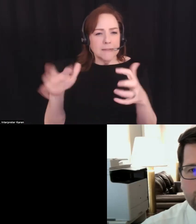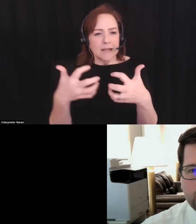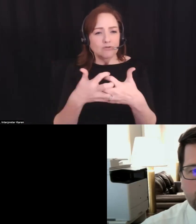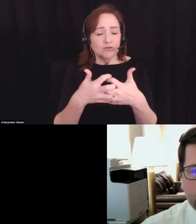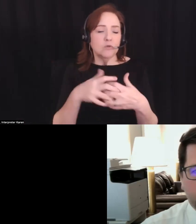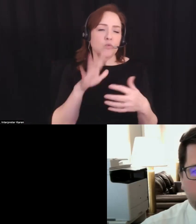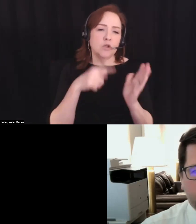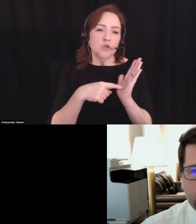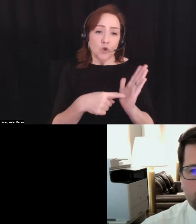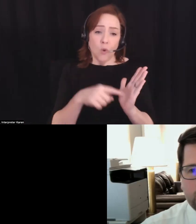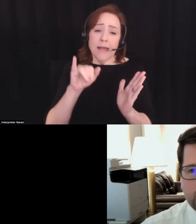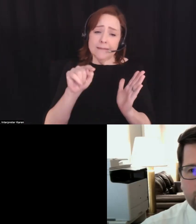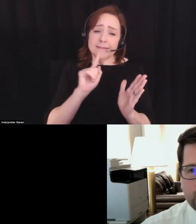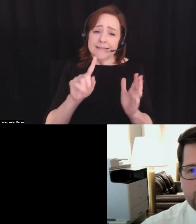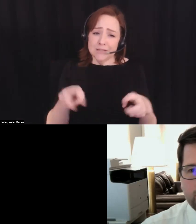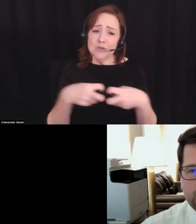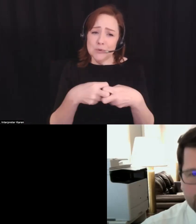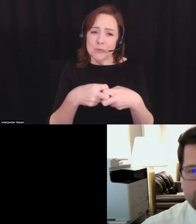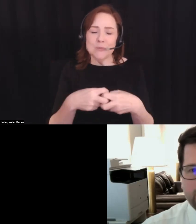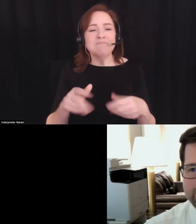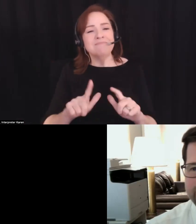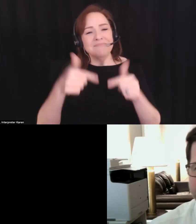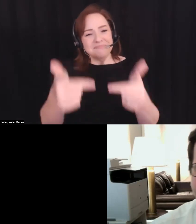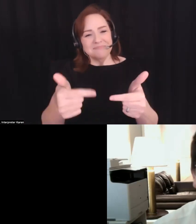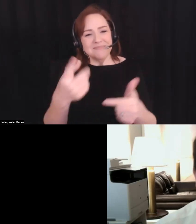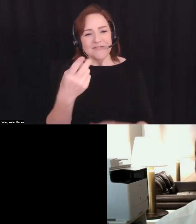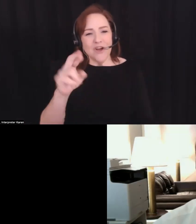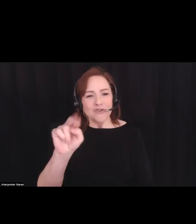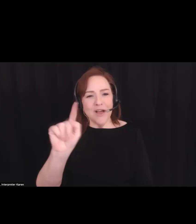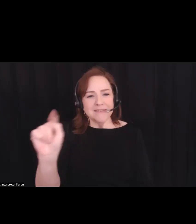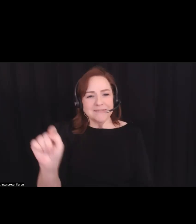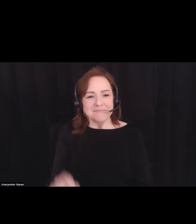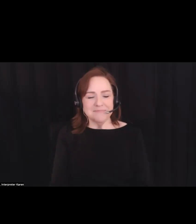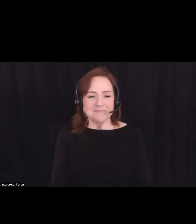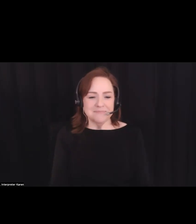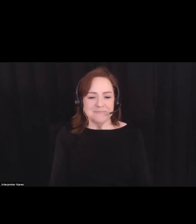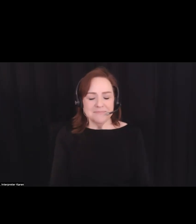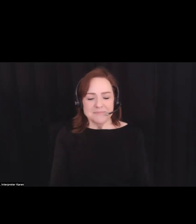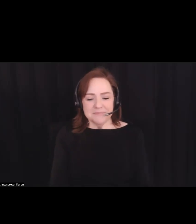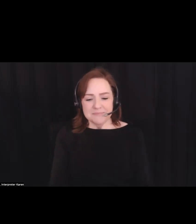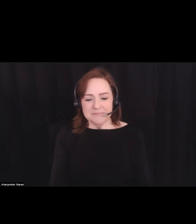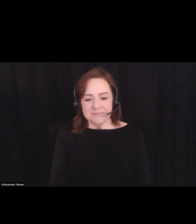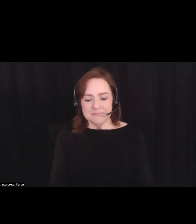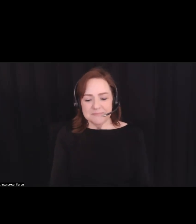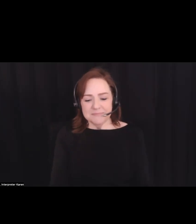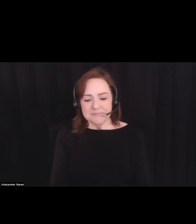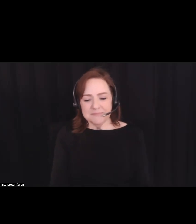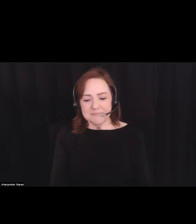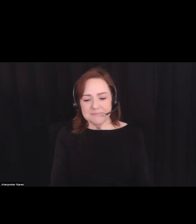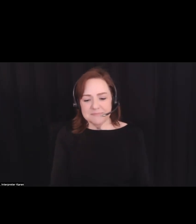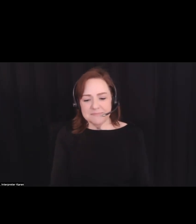an issue. so Dr nutt handing it over to you. thank you Kathy. um so um I think the first thing that